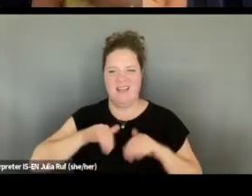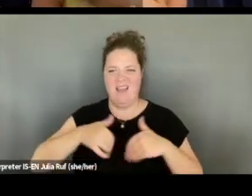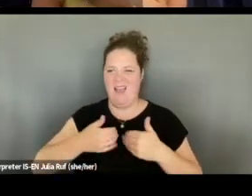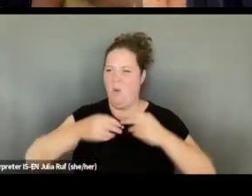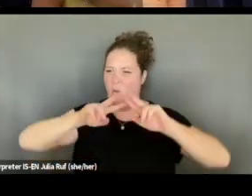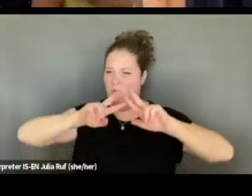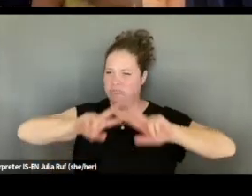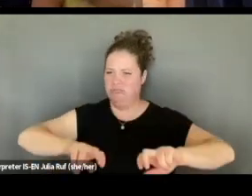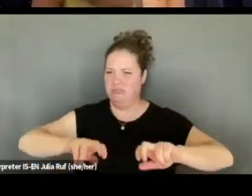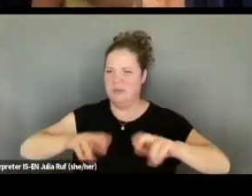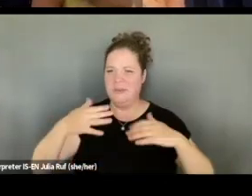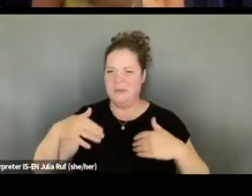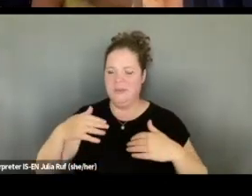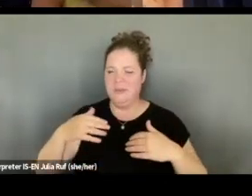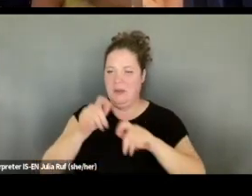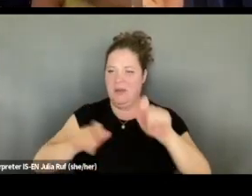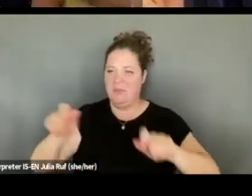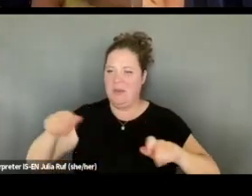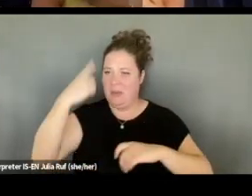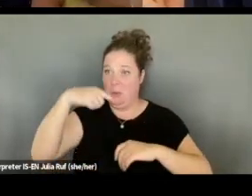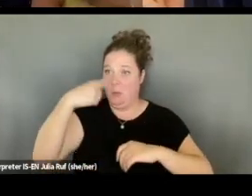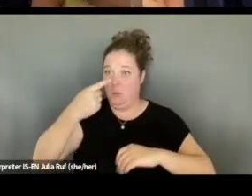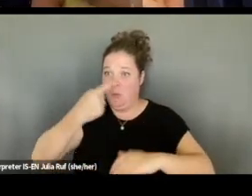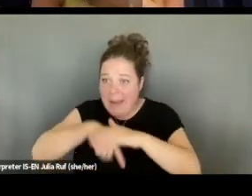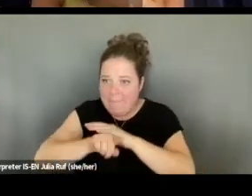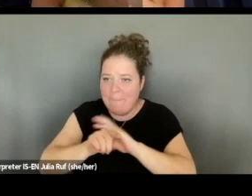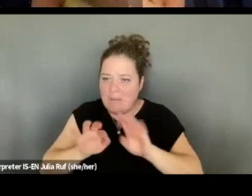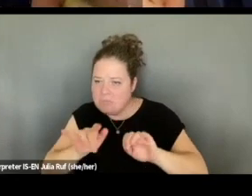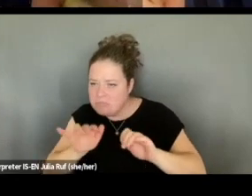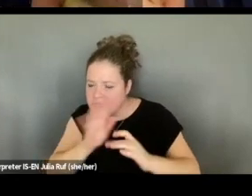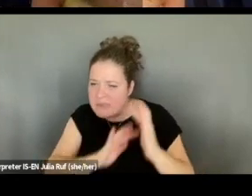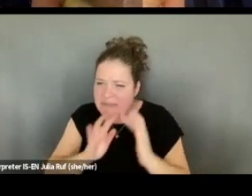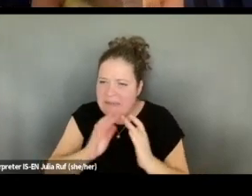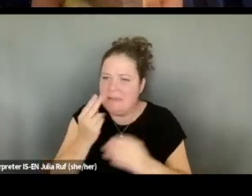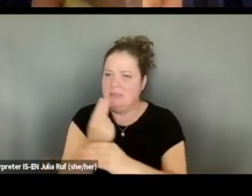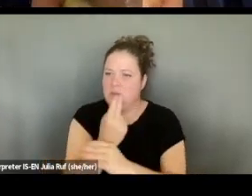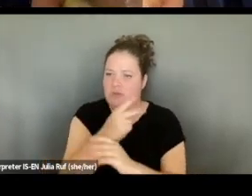approach in the research and innovation department. We do a lot of user